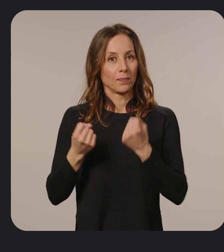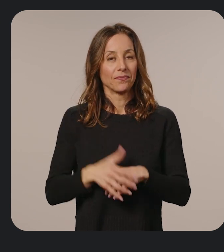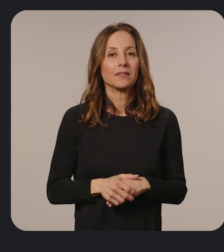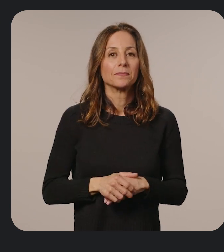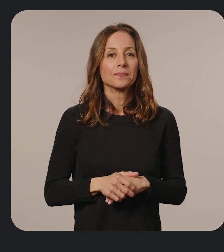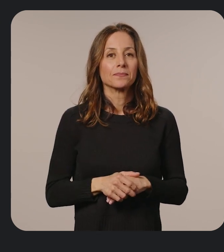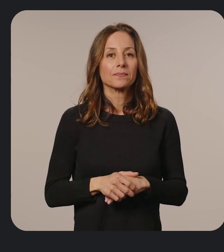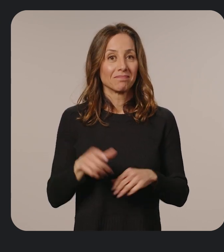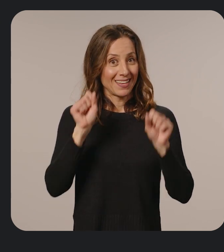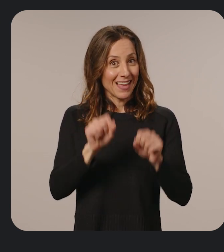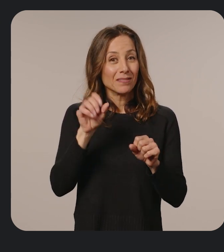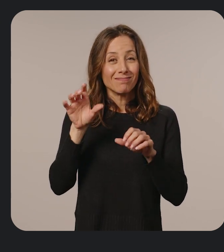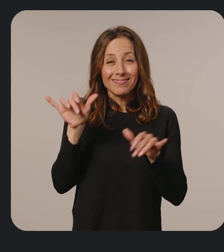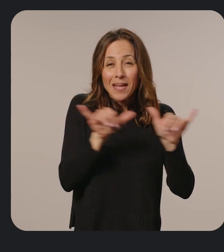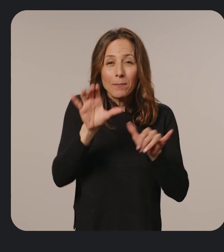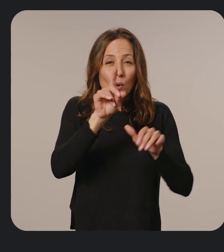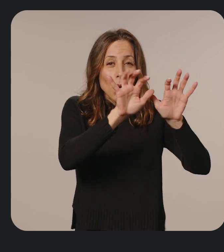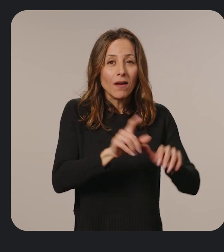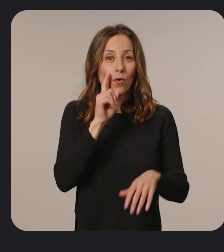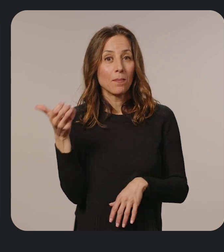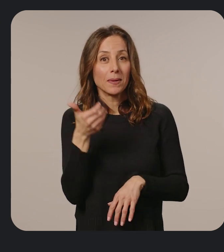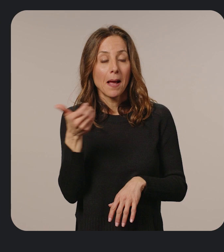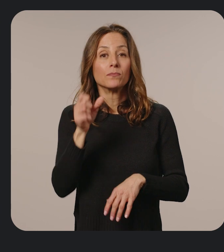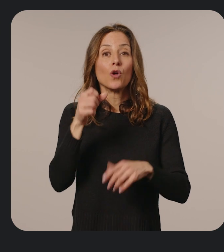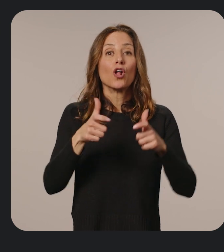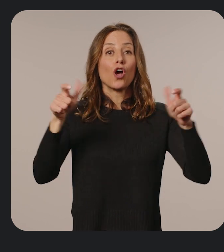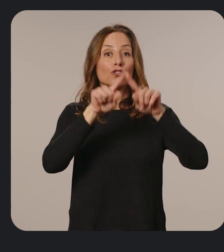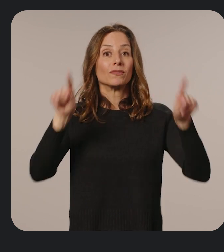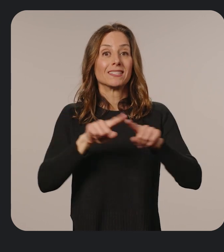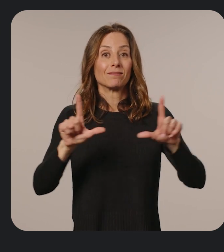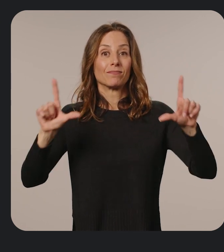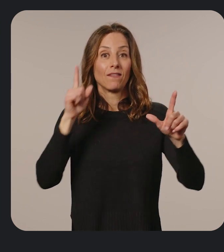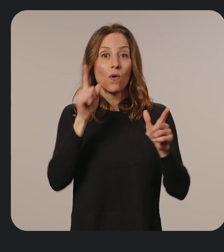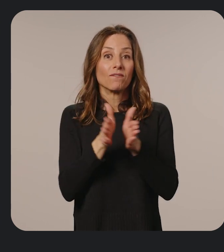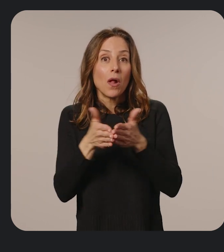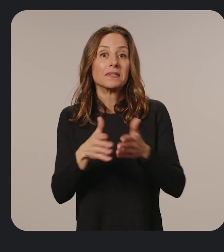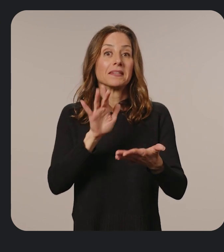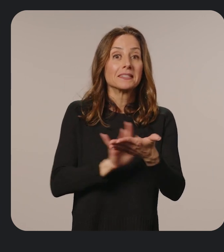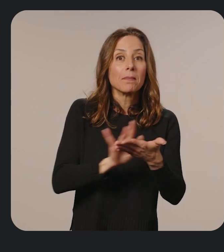This can be done with almost the same code that is powering your mobile app, so large screen optimizations for foldables and tablets will also